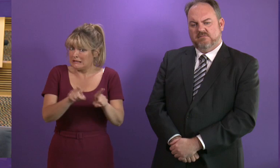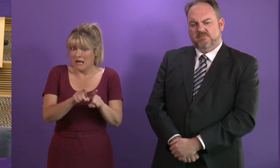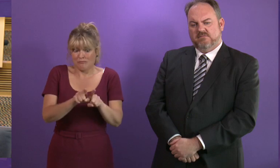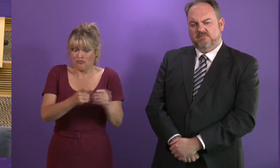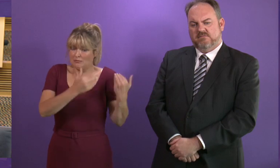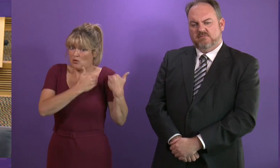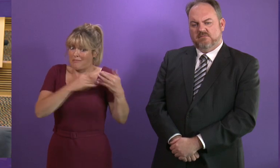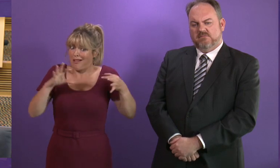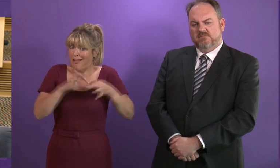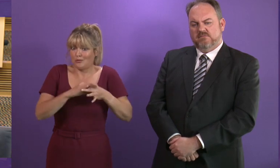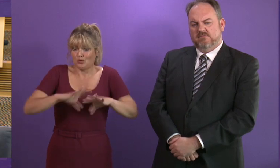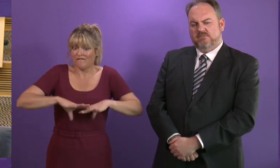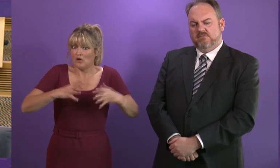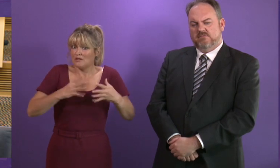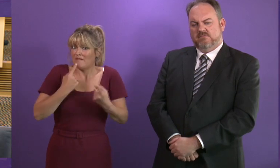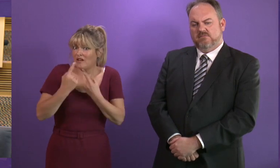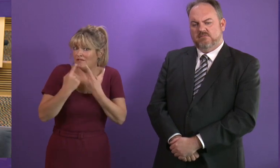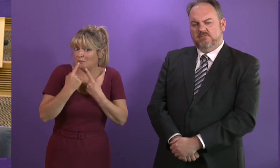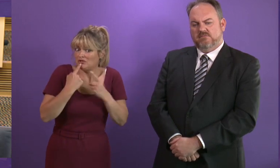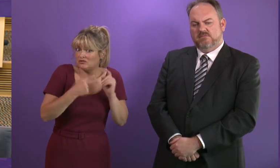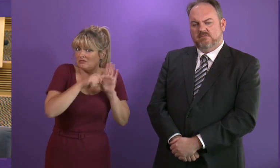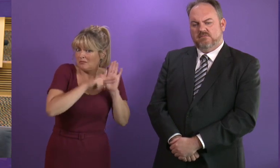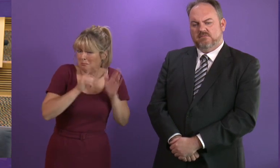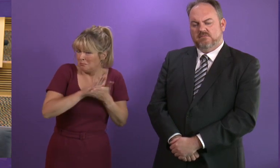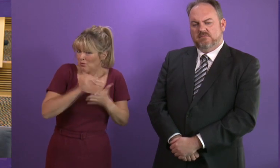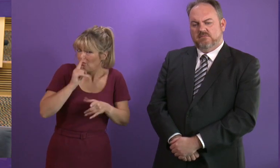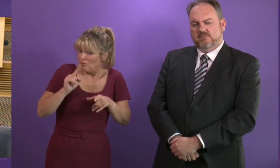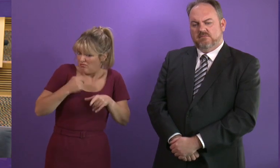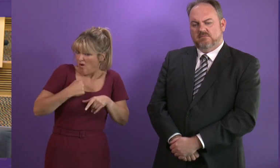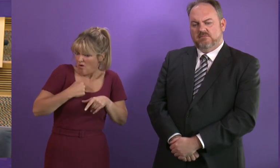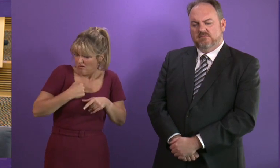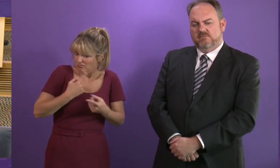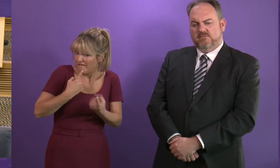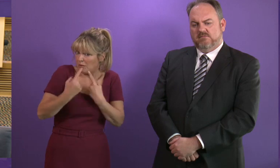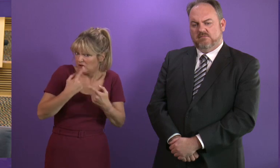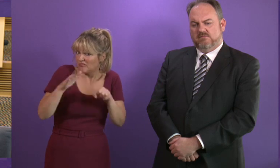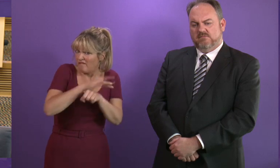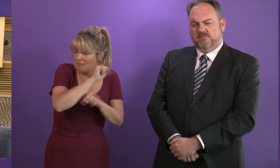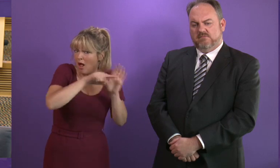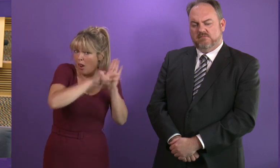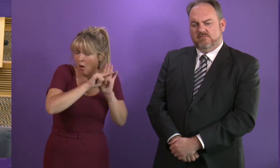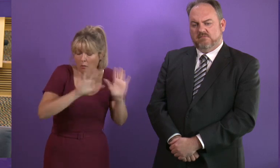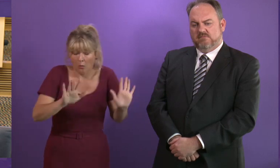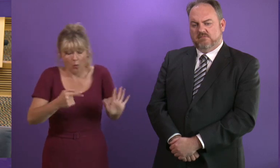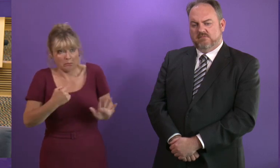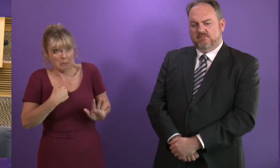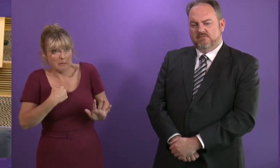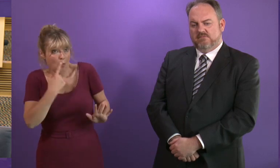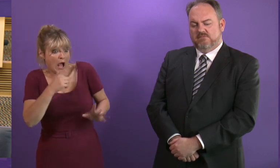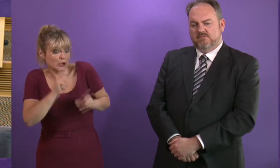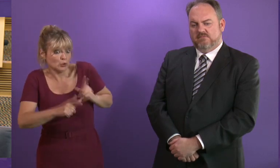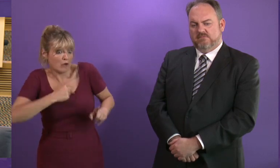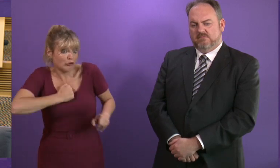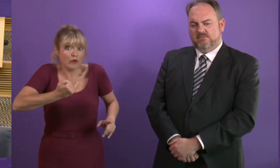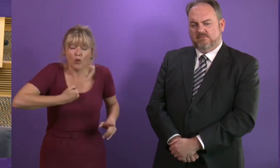covered by that. Rightly or wrongly, most of my conduct of Government business is on